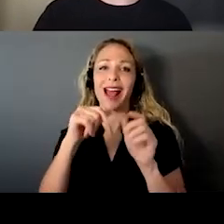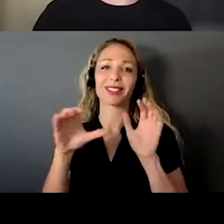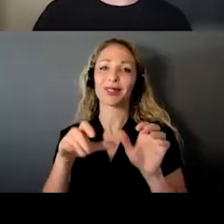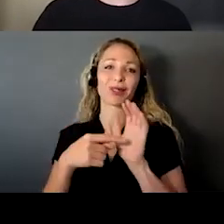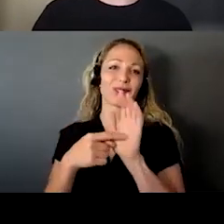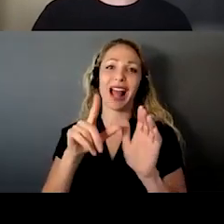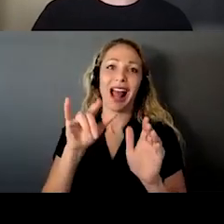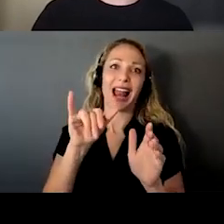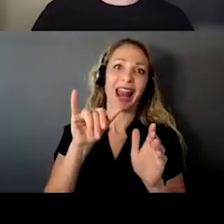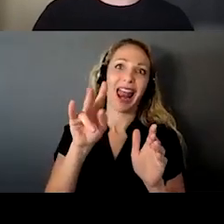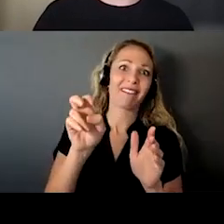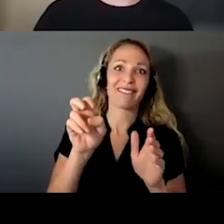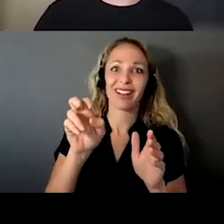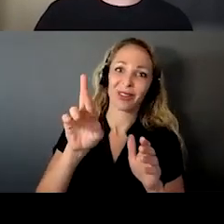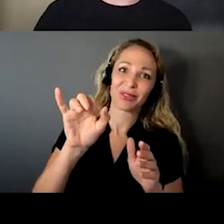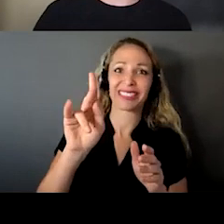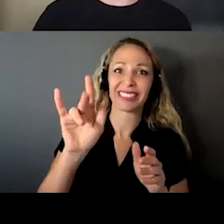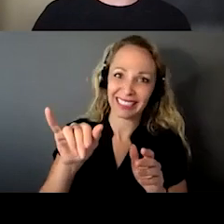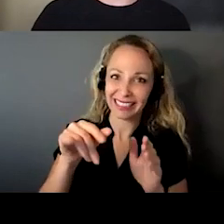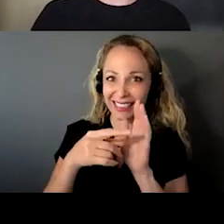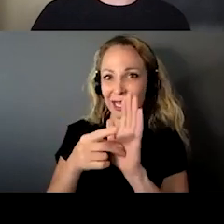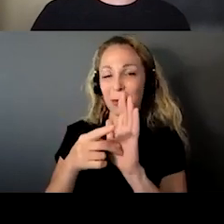BUT YES, YOU CAN DO THAT.